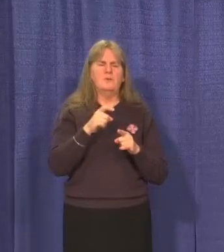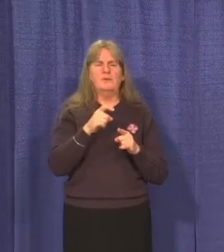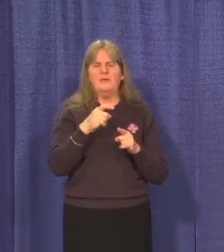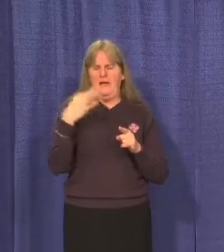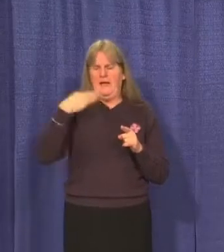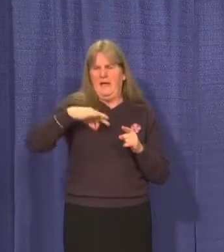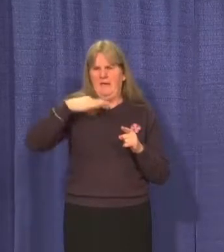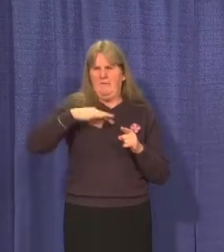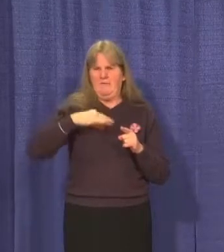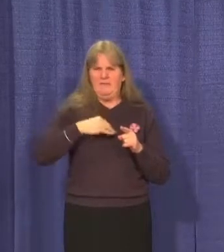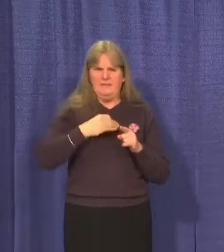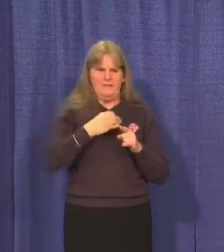We have to go into the nuances